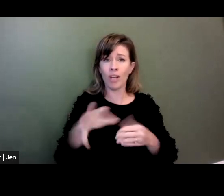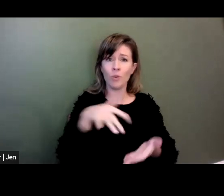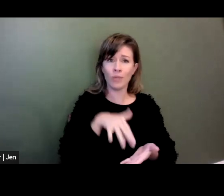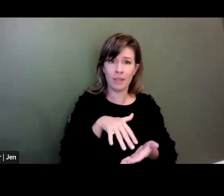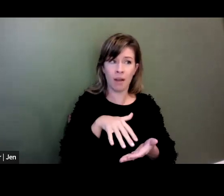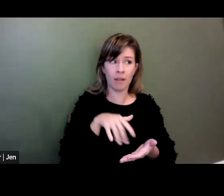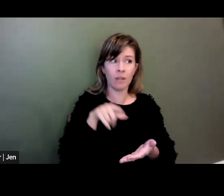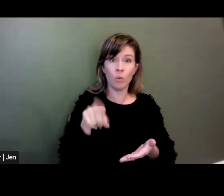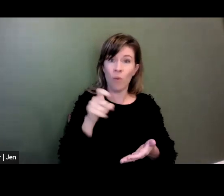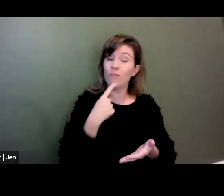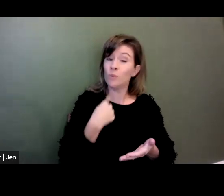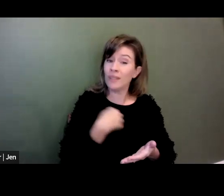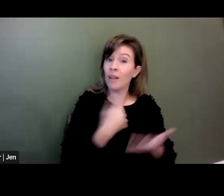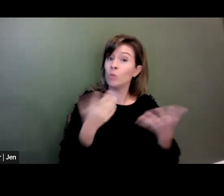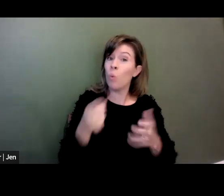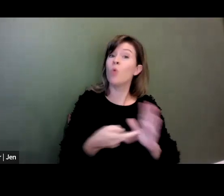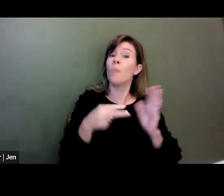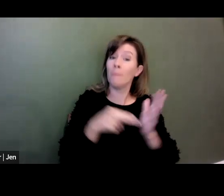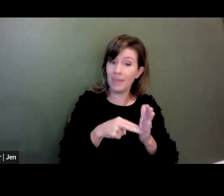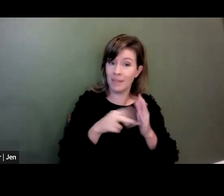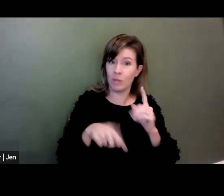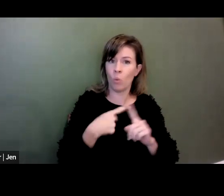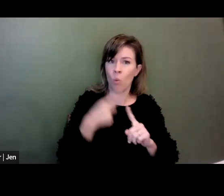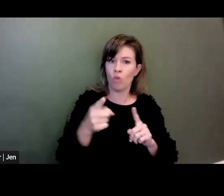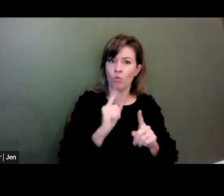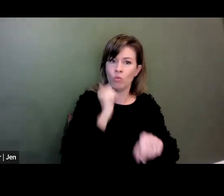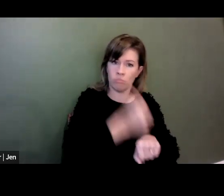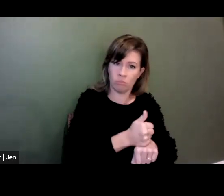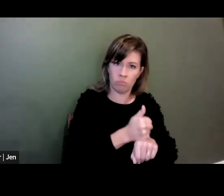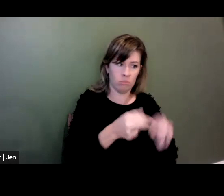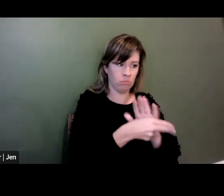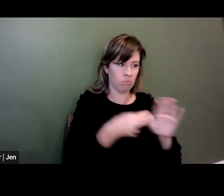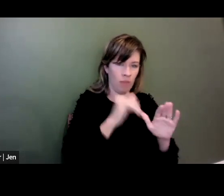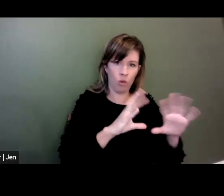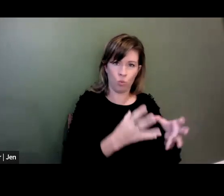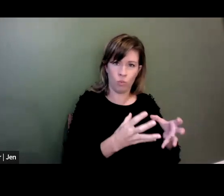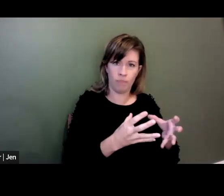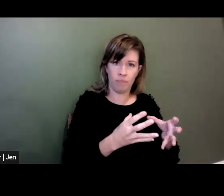us what you mean when you say that.